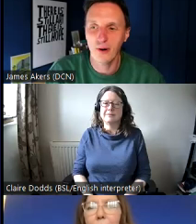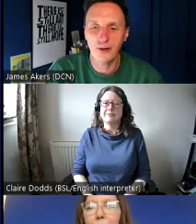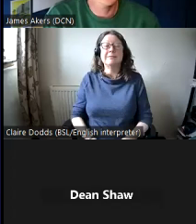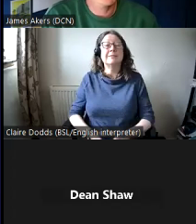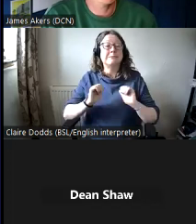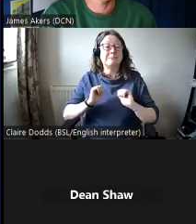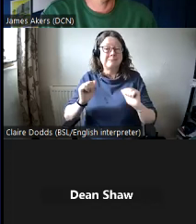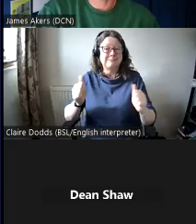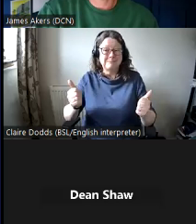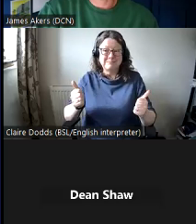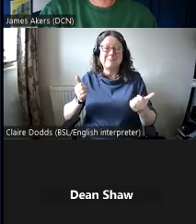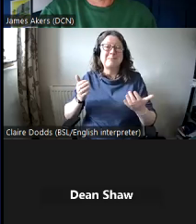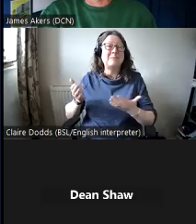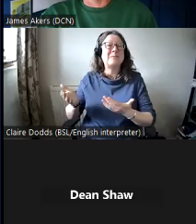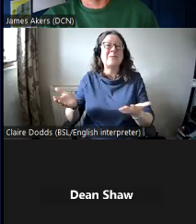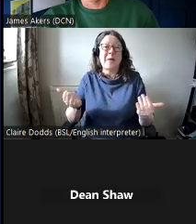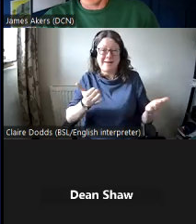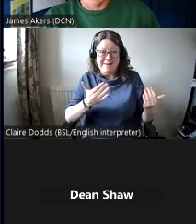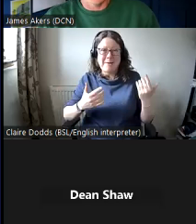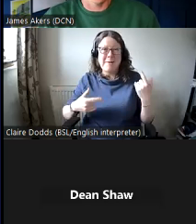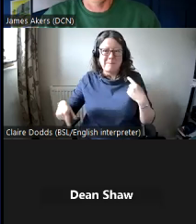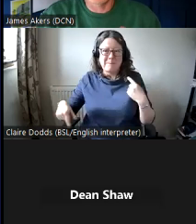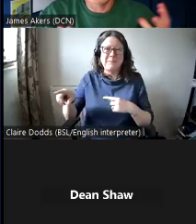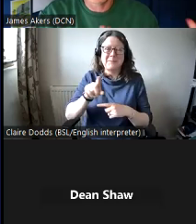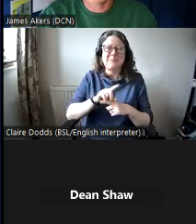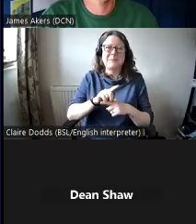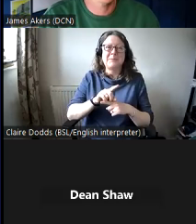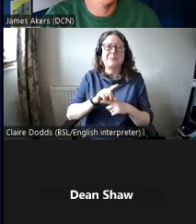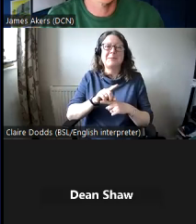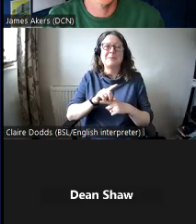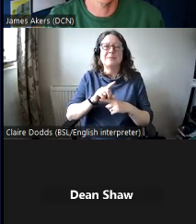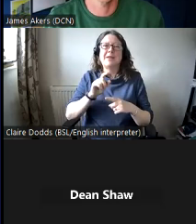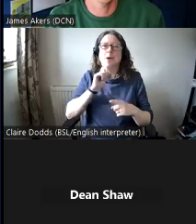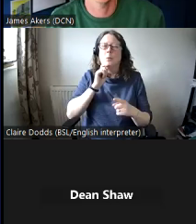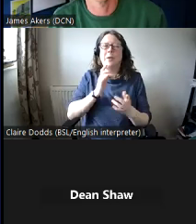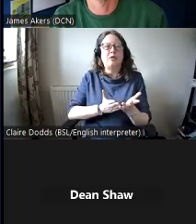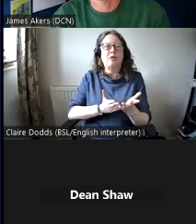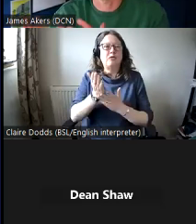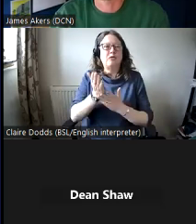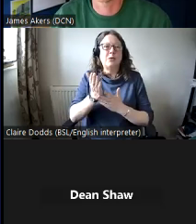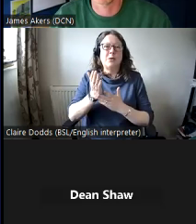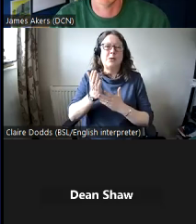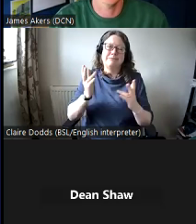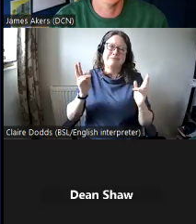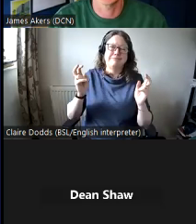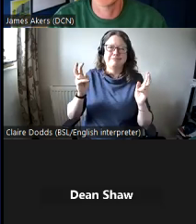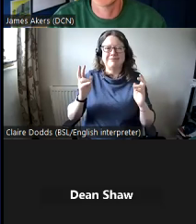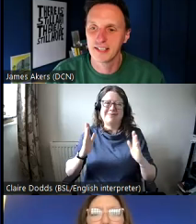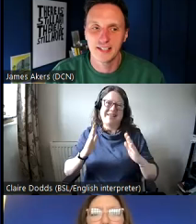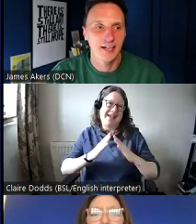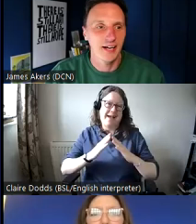Welcome, everybody. I'm going to talk through our housekeeping slide first and then we'll get into the webinar content.